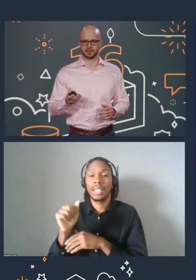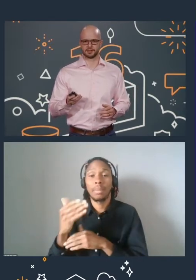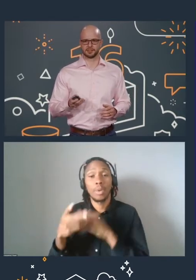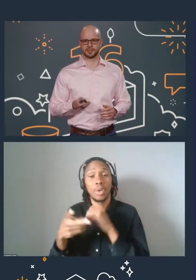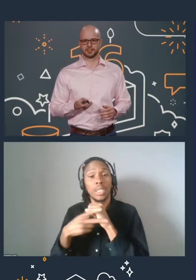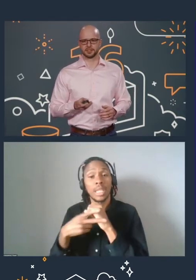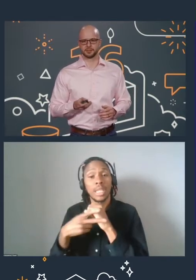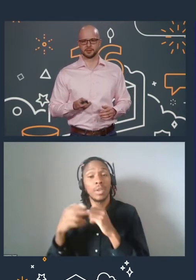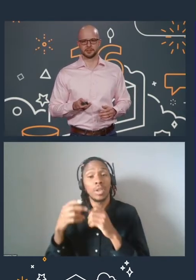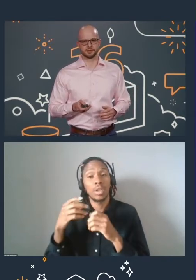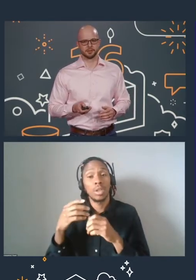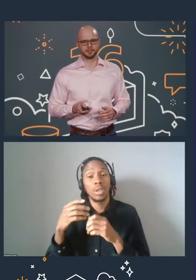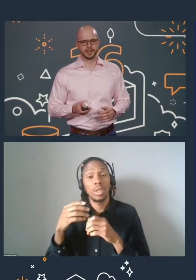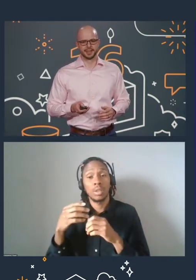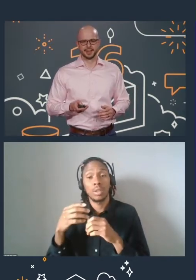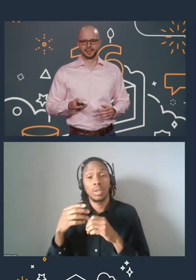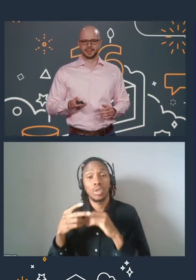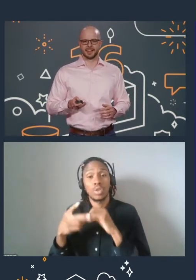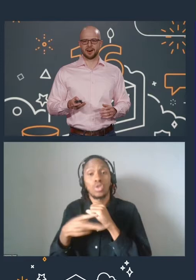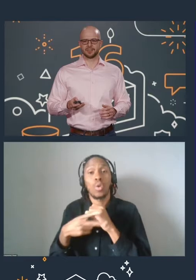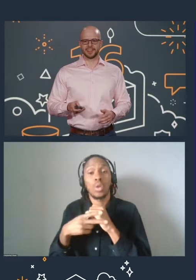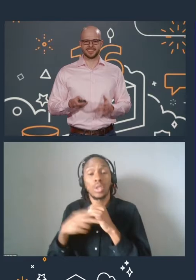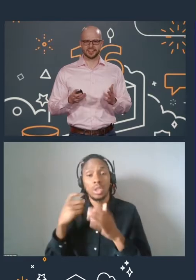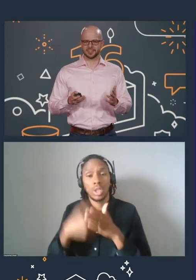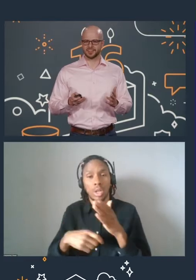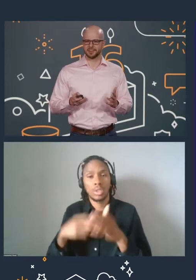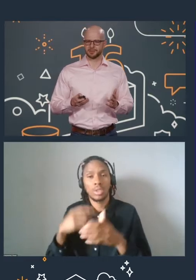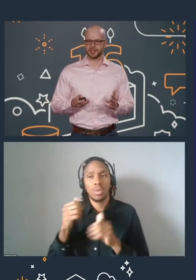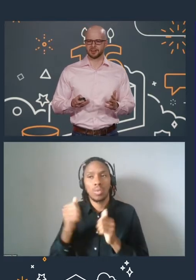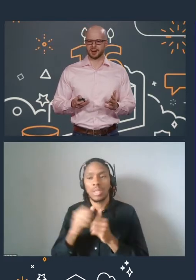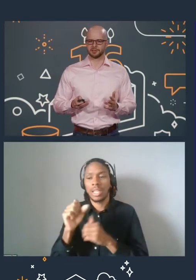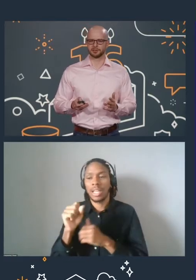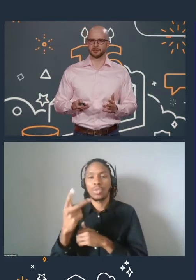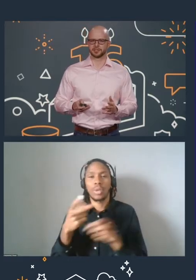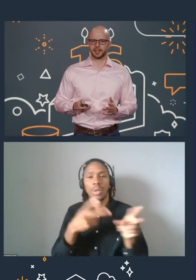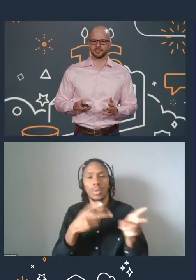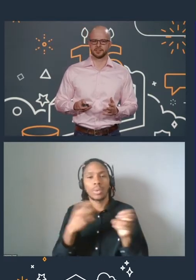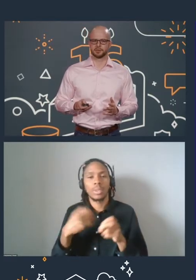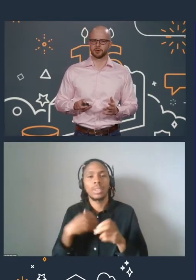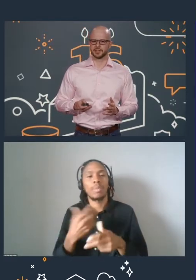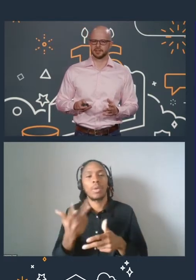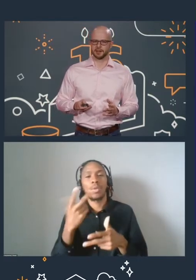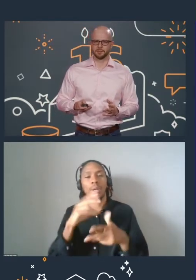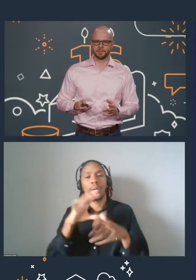with S3 Glacier Instant Retrieval. Now let's take a look at our three archival storage classes in more detail.